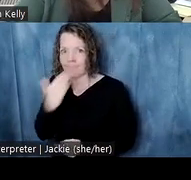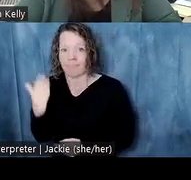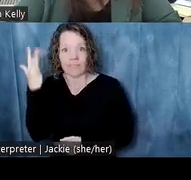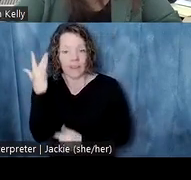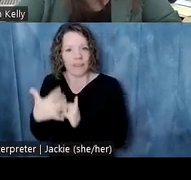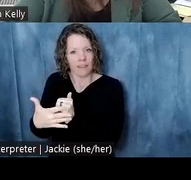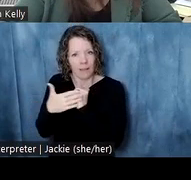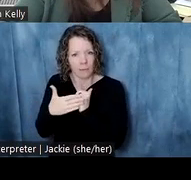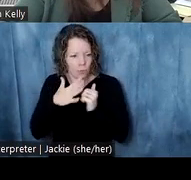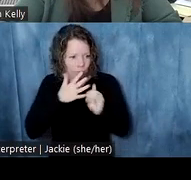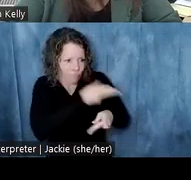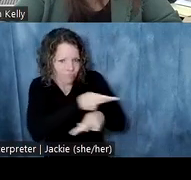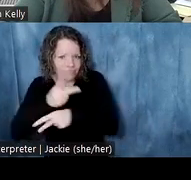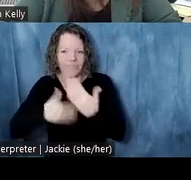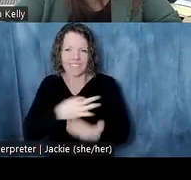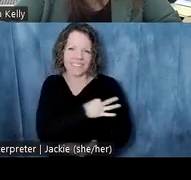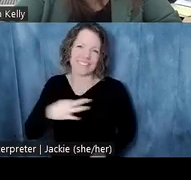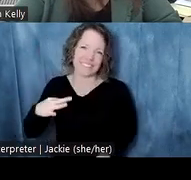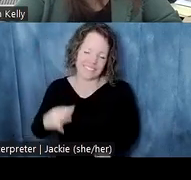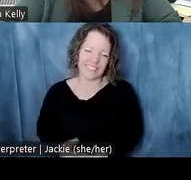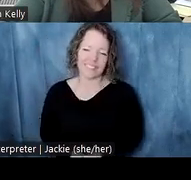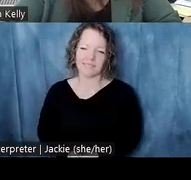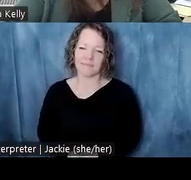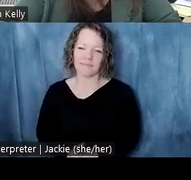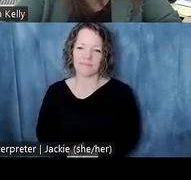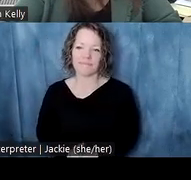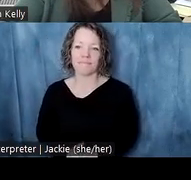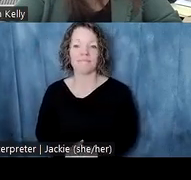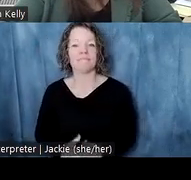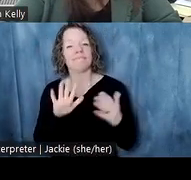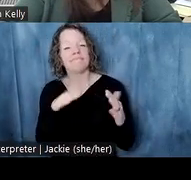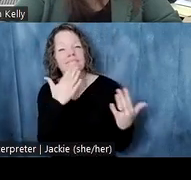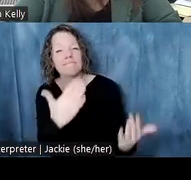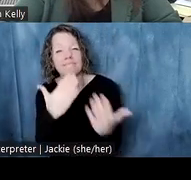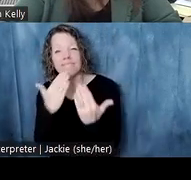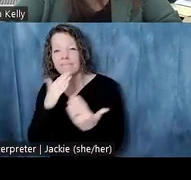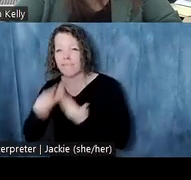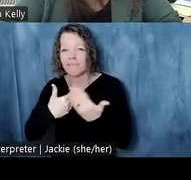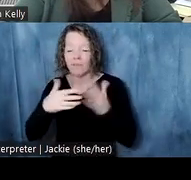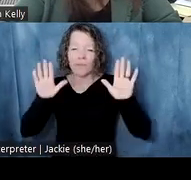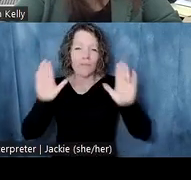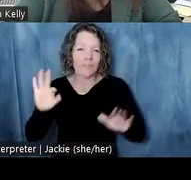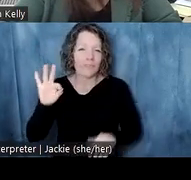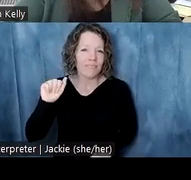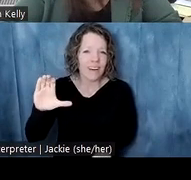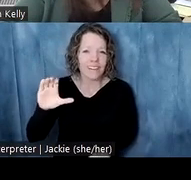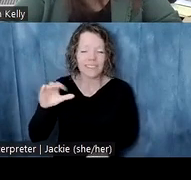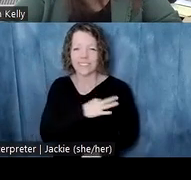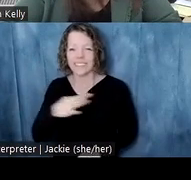our staff and many thanks to all the wonderful faculty and staff of iSPARC who are transforming